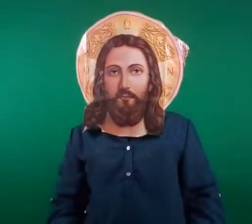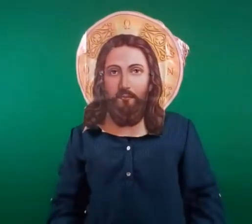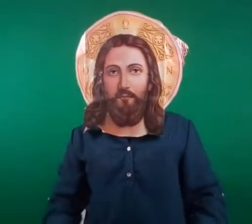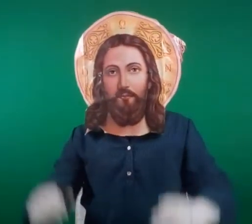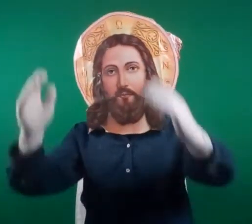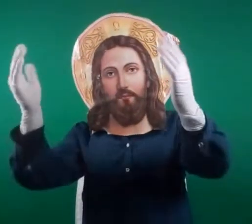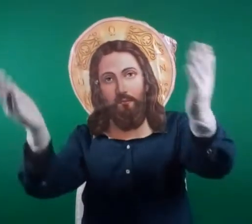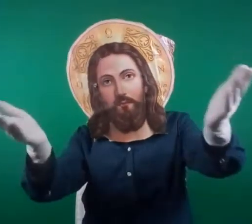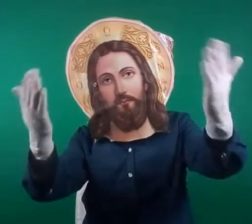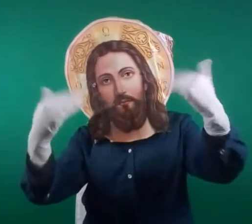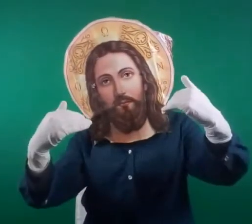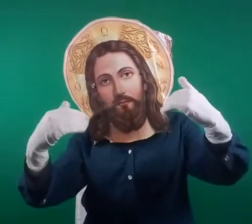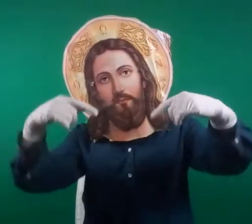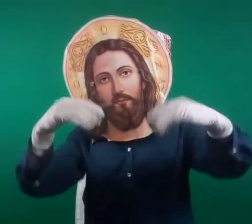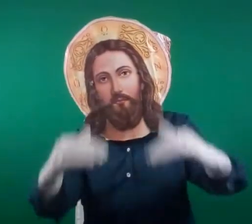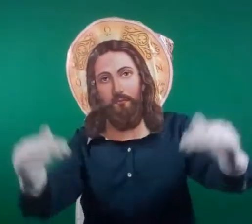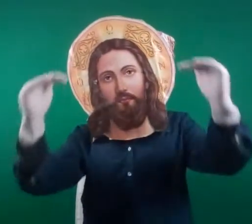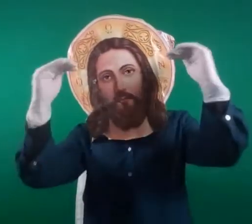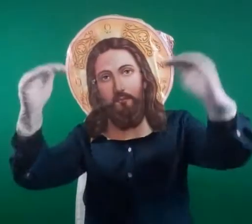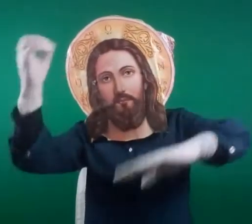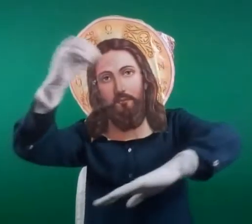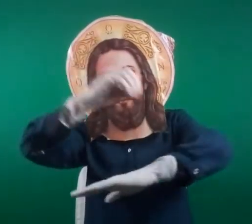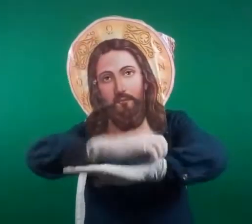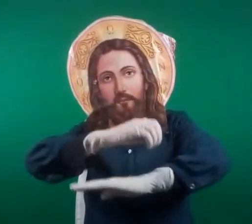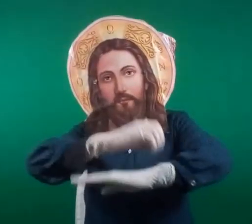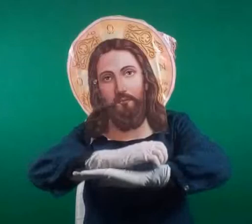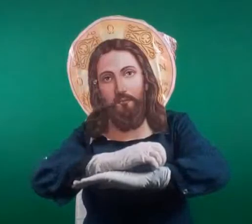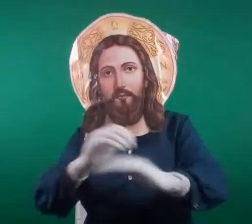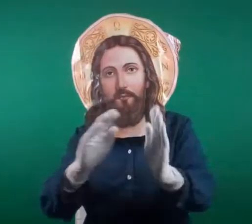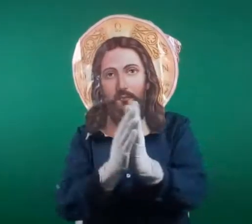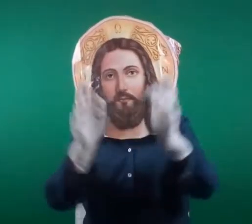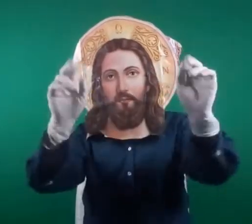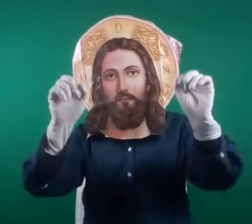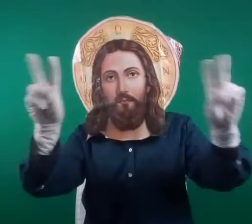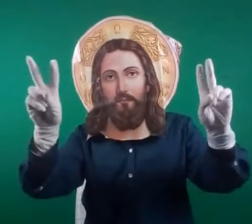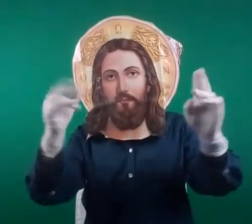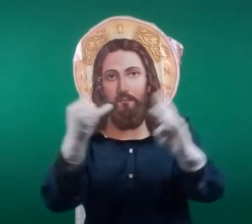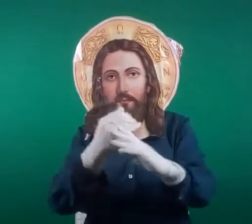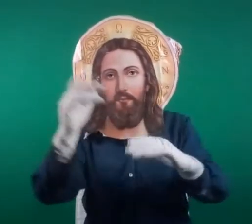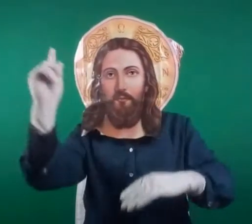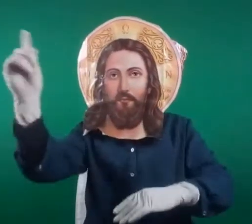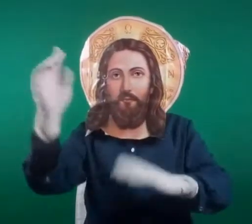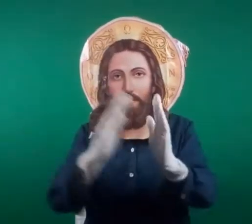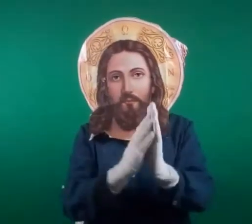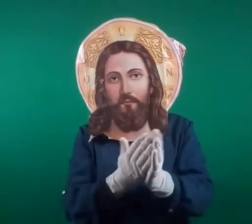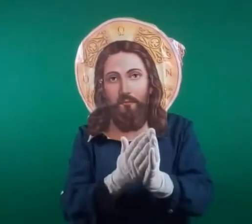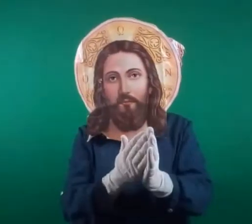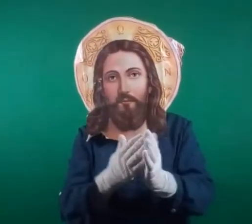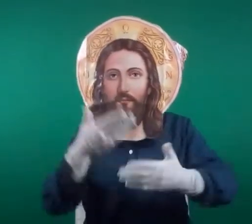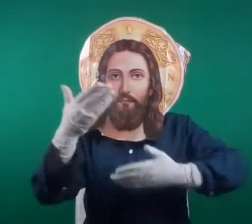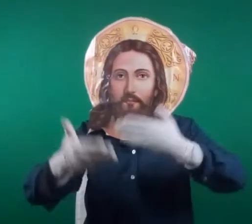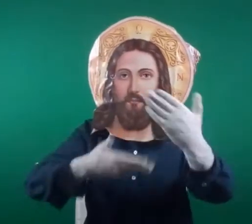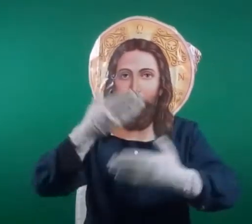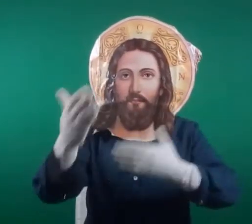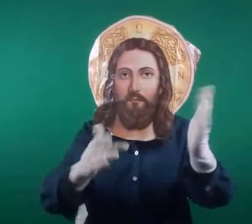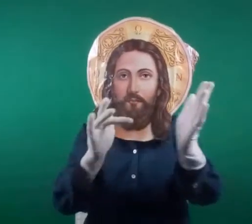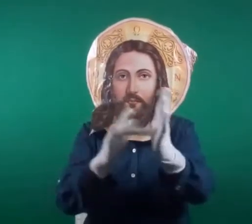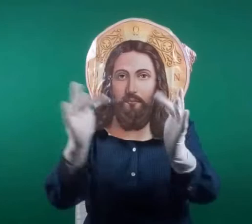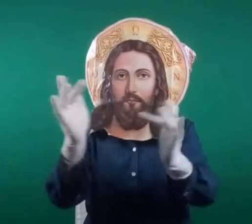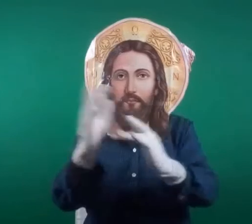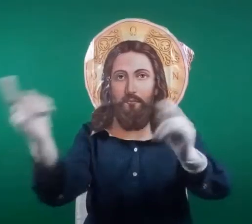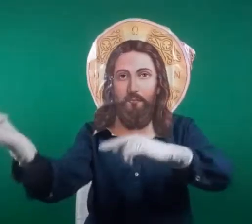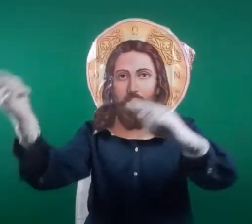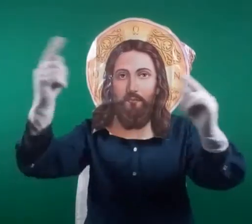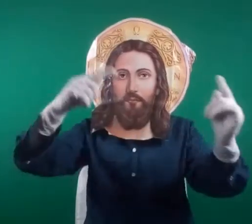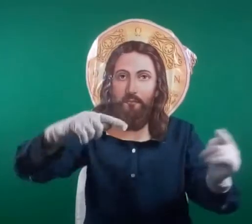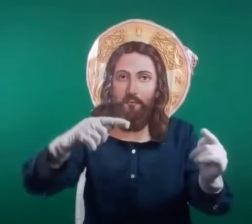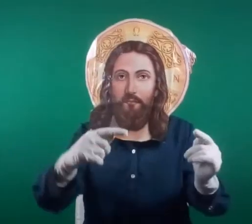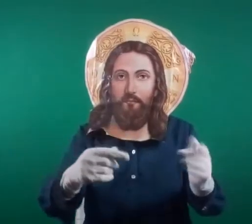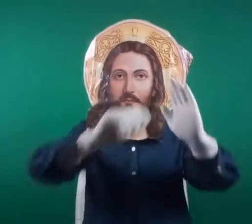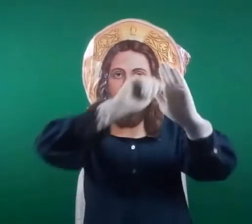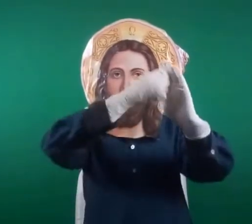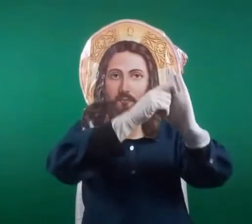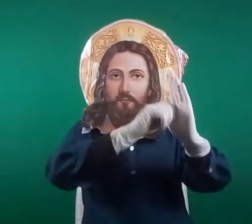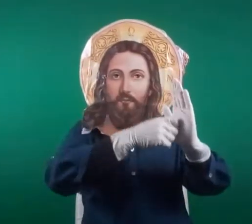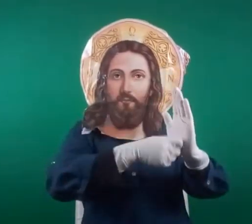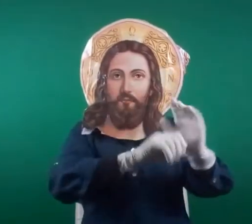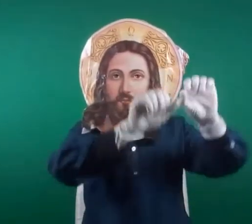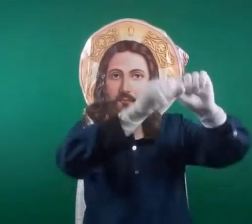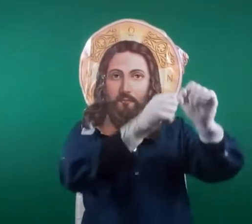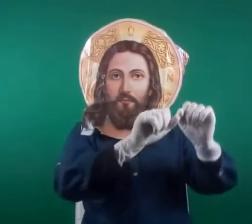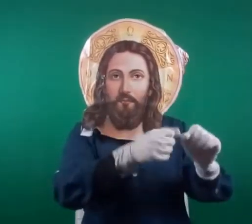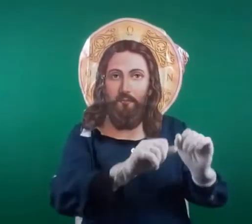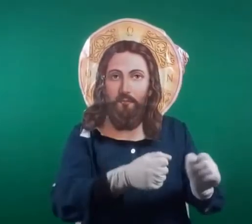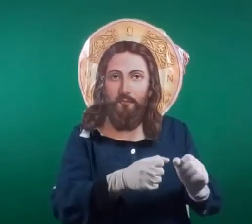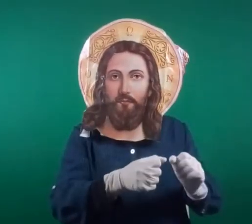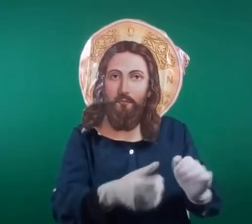welcome on this important day,in revelations it was prophesied that when Jesus returns he would break the seals which conceal the mysteries in the bible